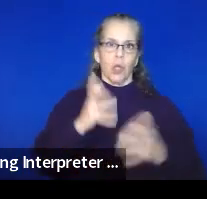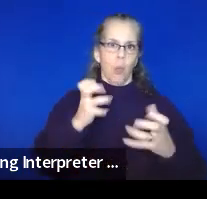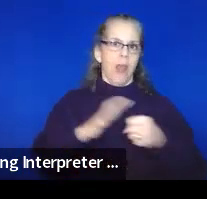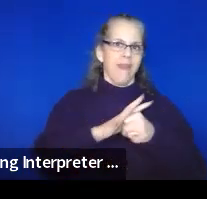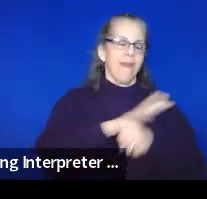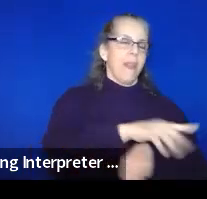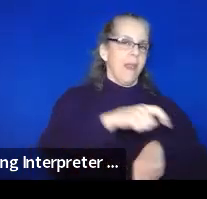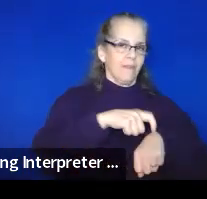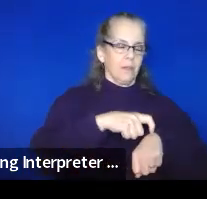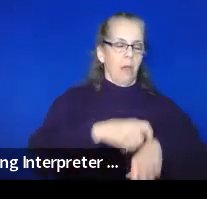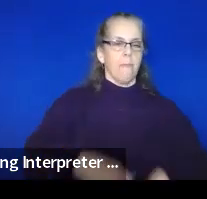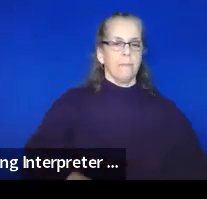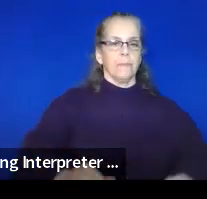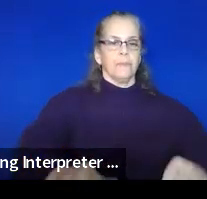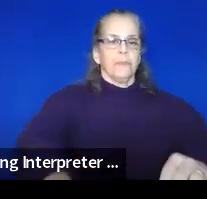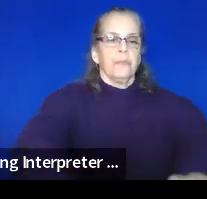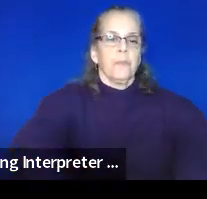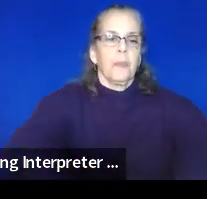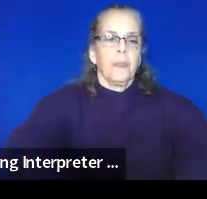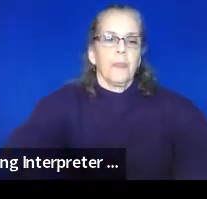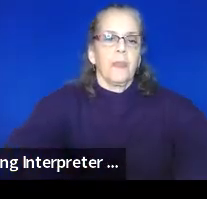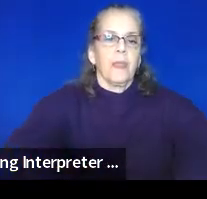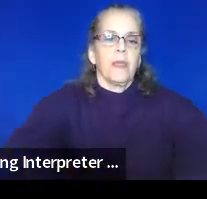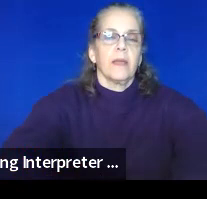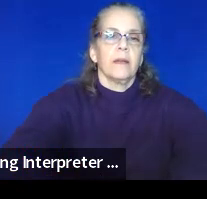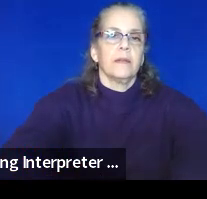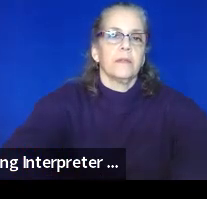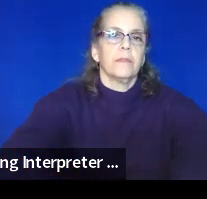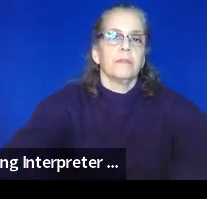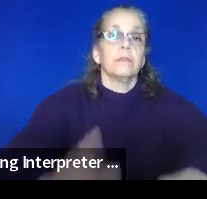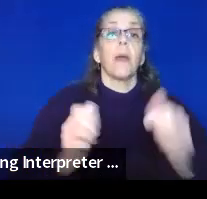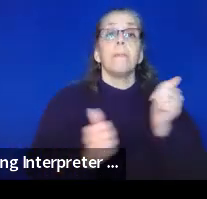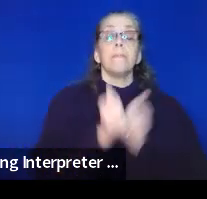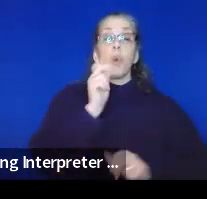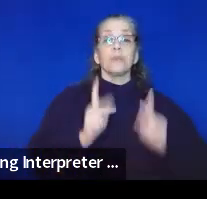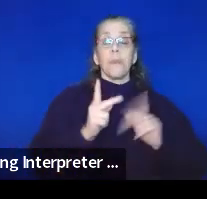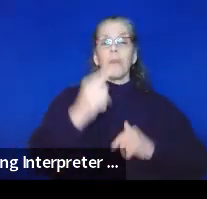So most people think that improving workplace performance means improving your access to